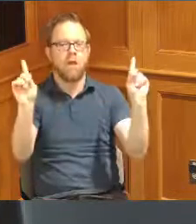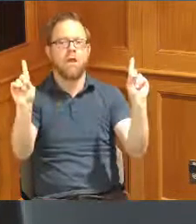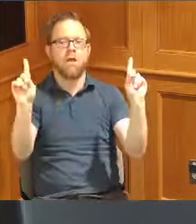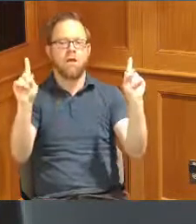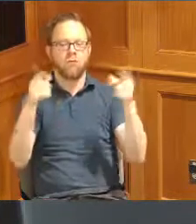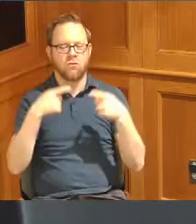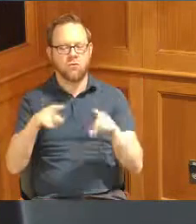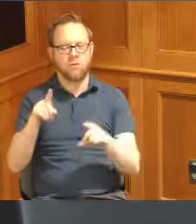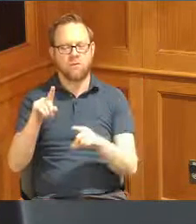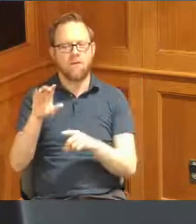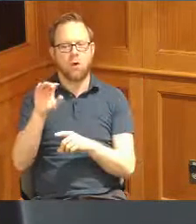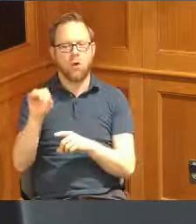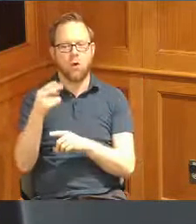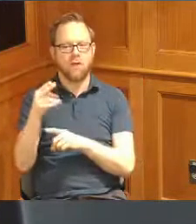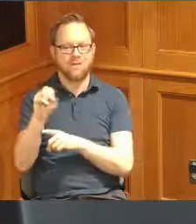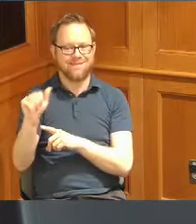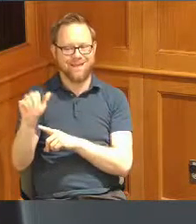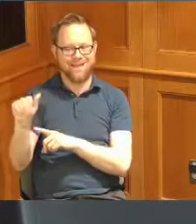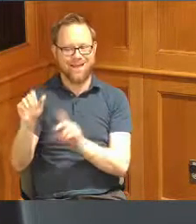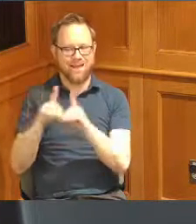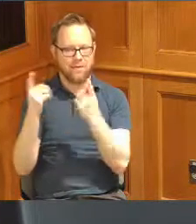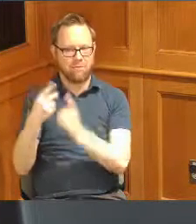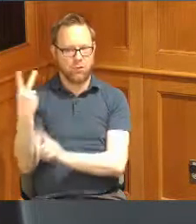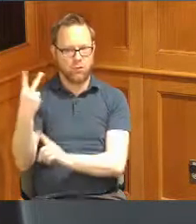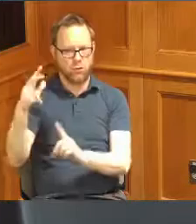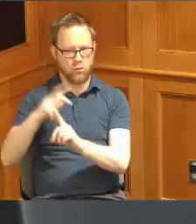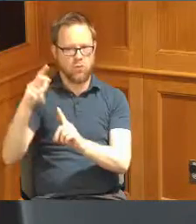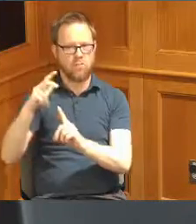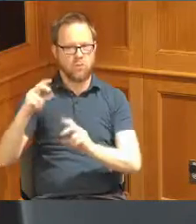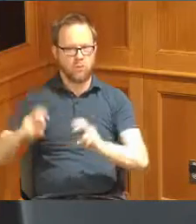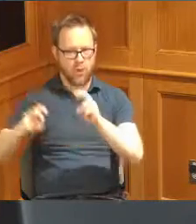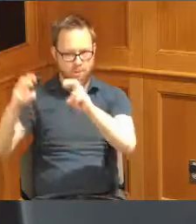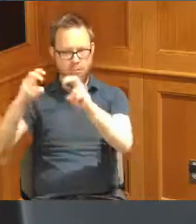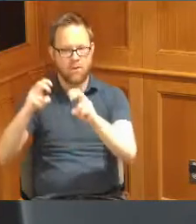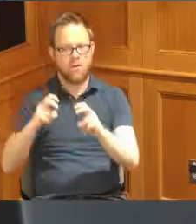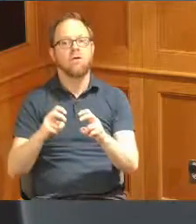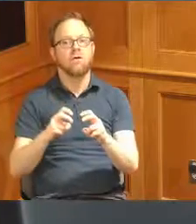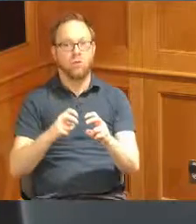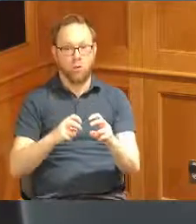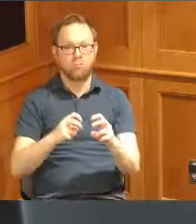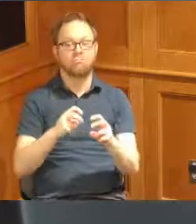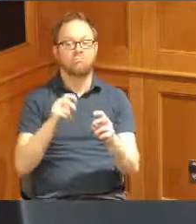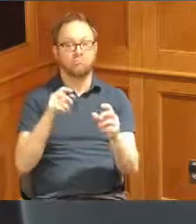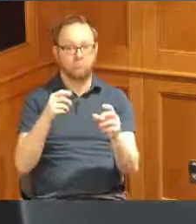Athletic Association Division II Championship winning back-to-back titles now therefore